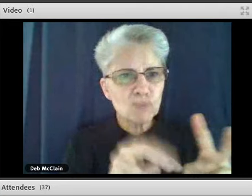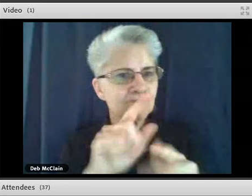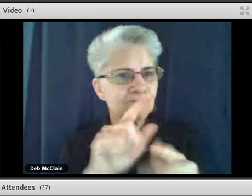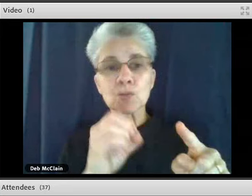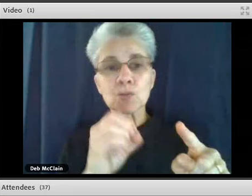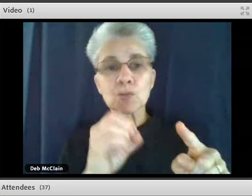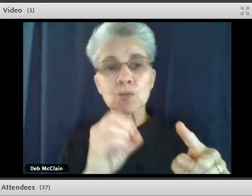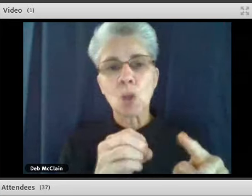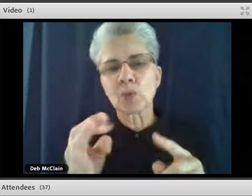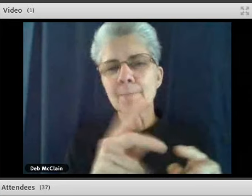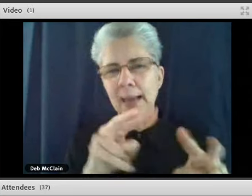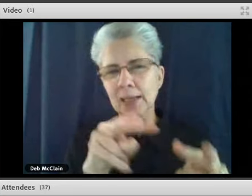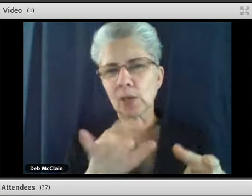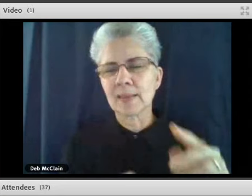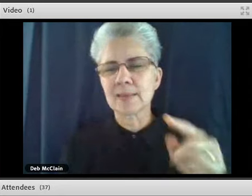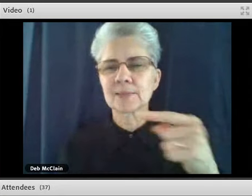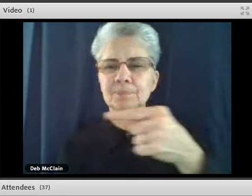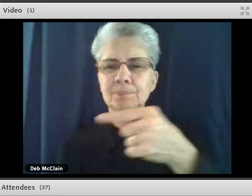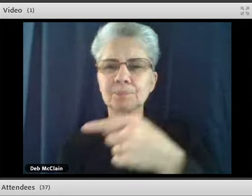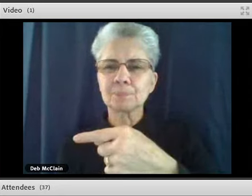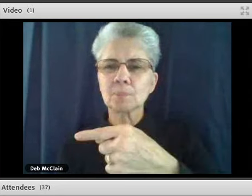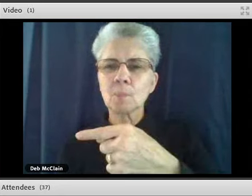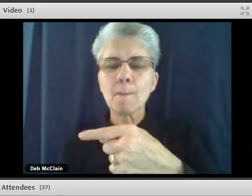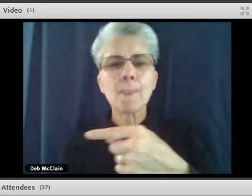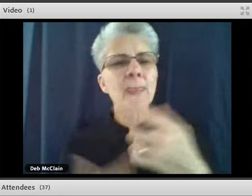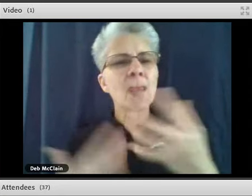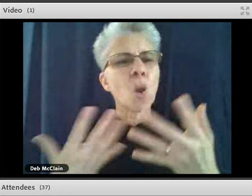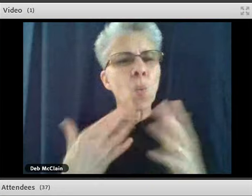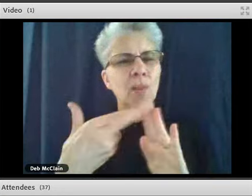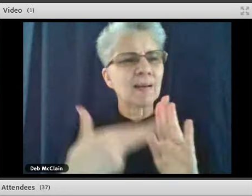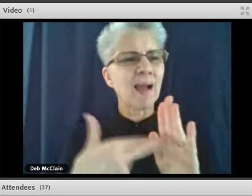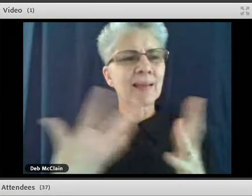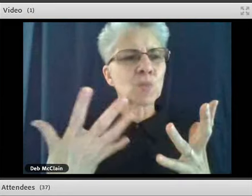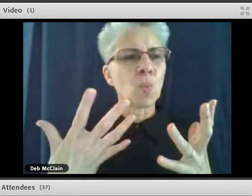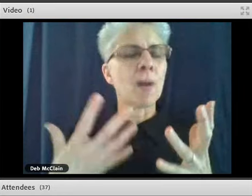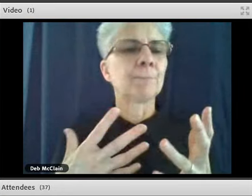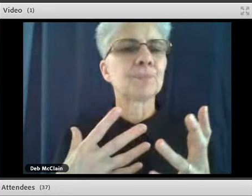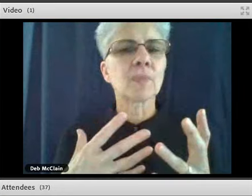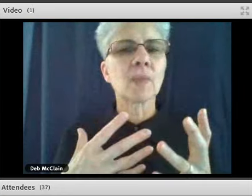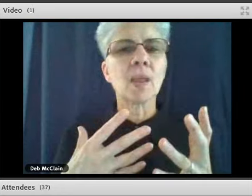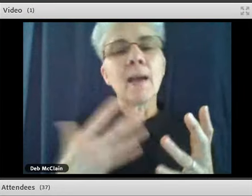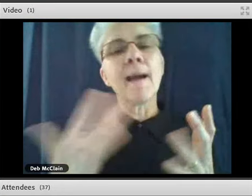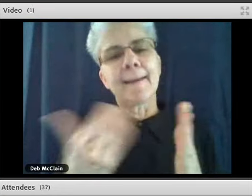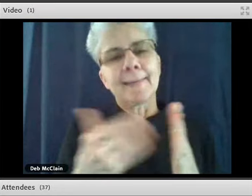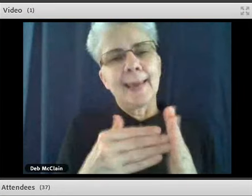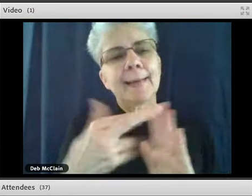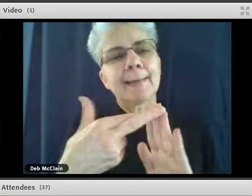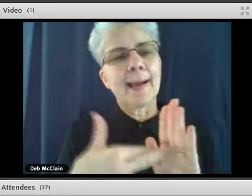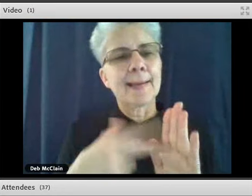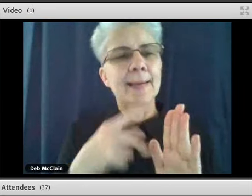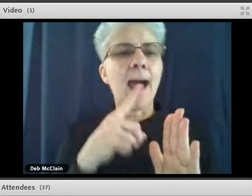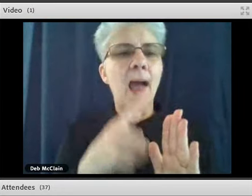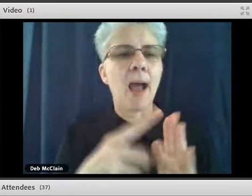So, again, you can come back and look at this. So, what are the guidelines? So, again, the guidelines are perceivable,